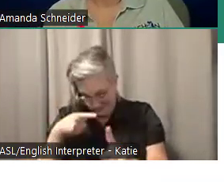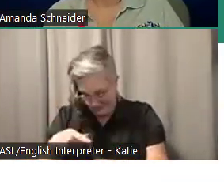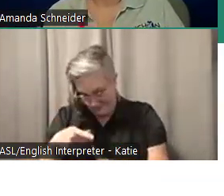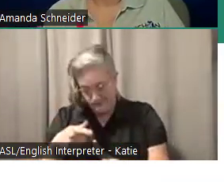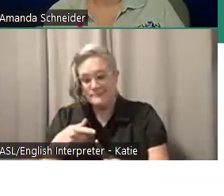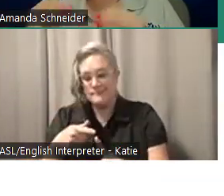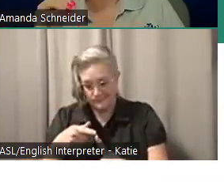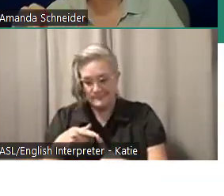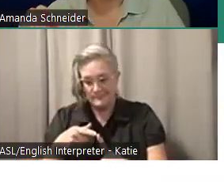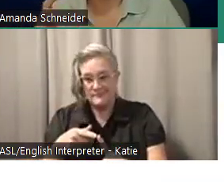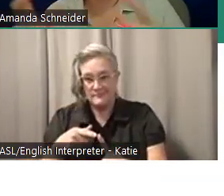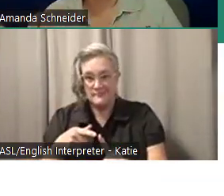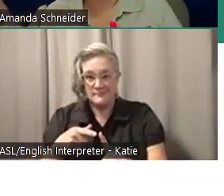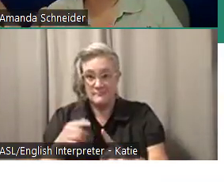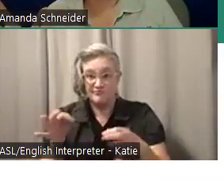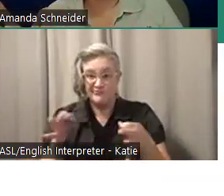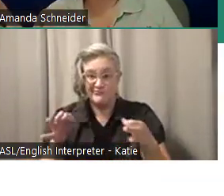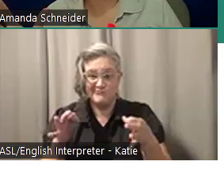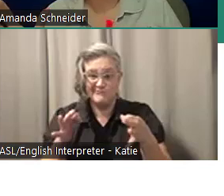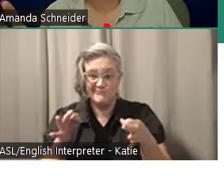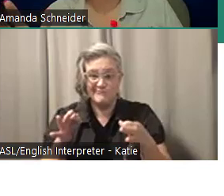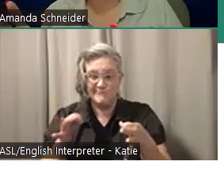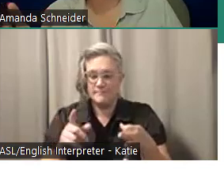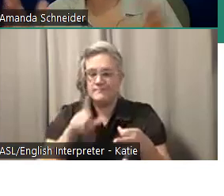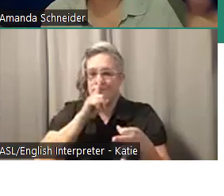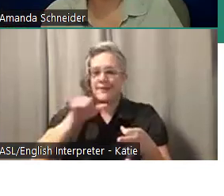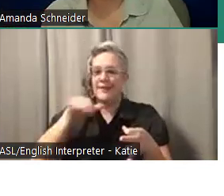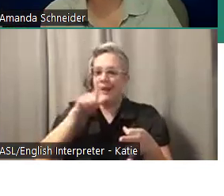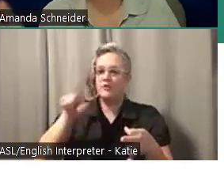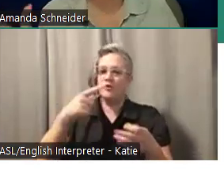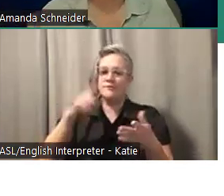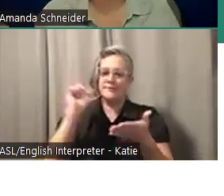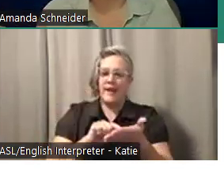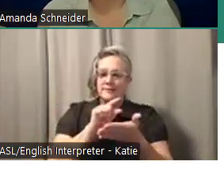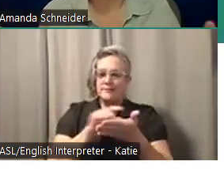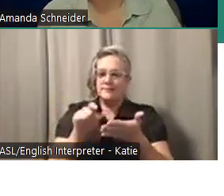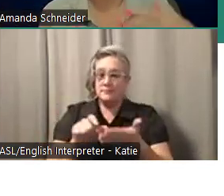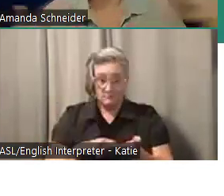Um… describing and going past the text is using wordless picture books.